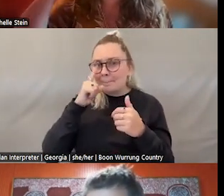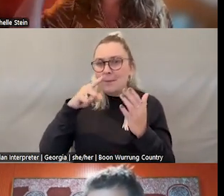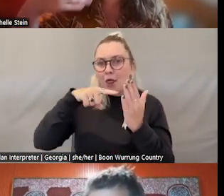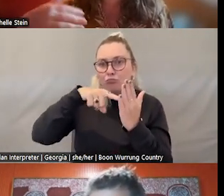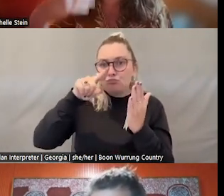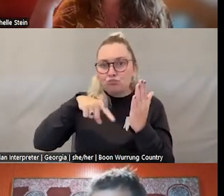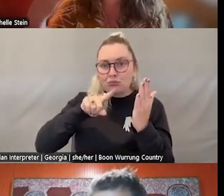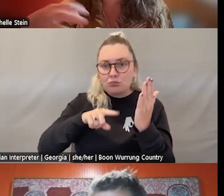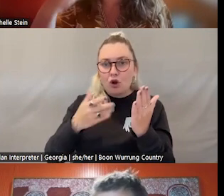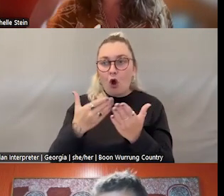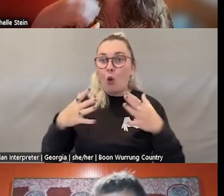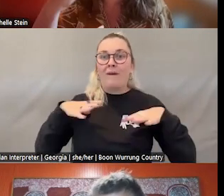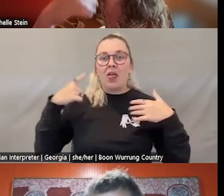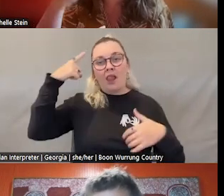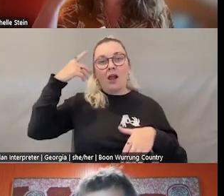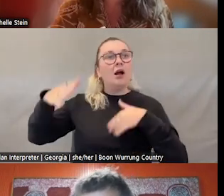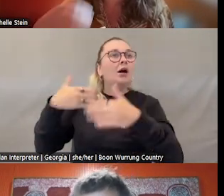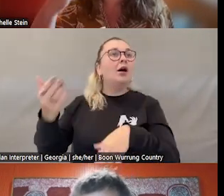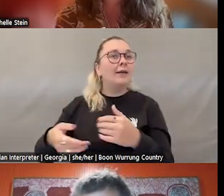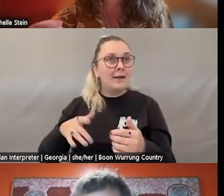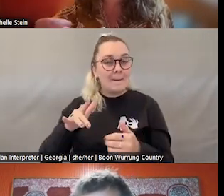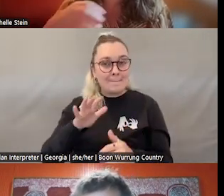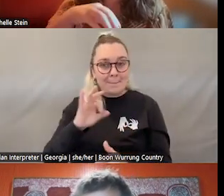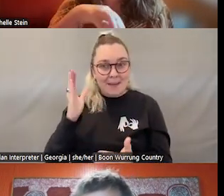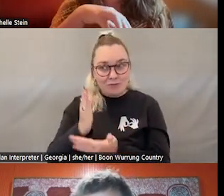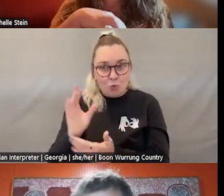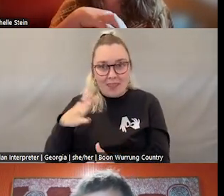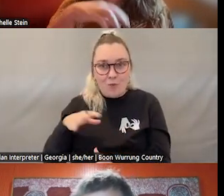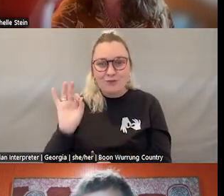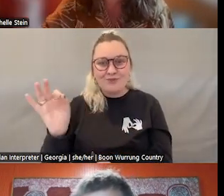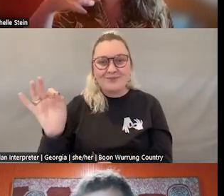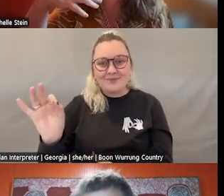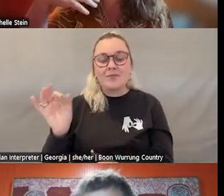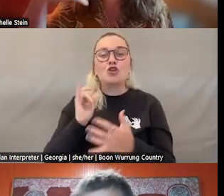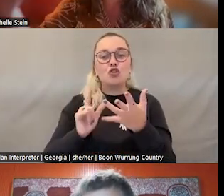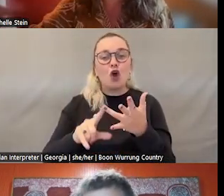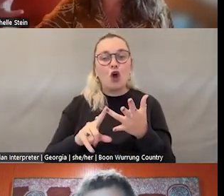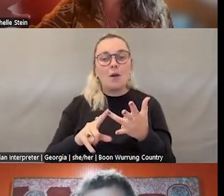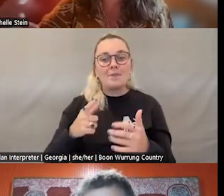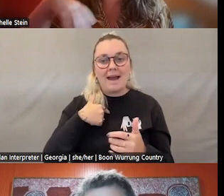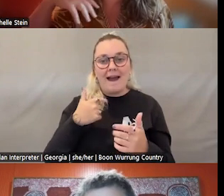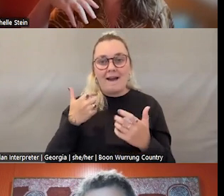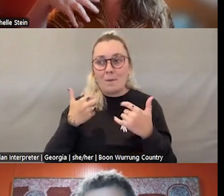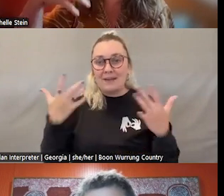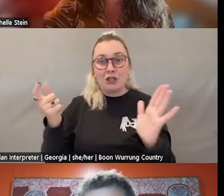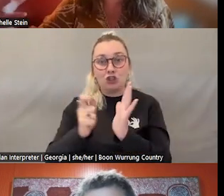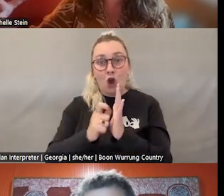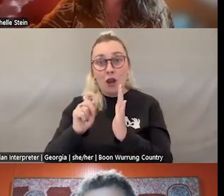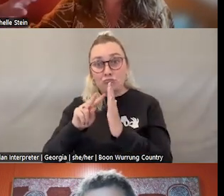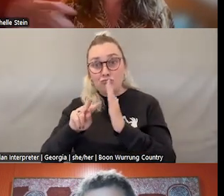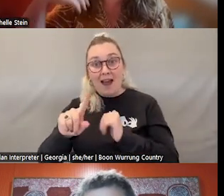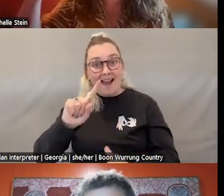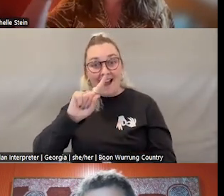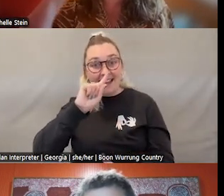on autopilot that might not be what they actually want. I had major donor prospects where they don't